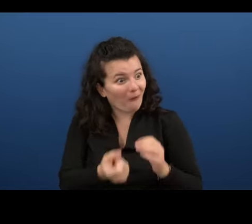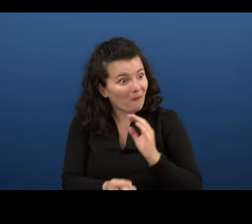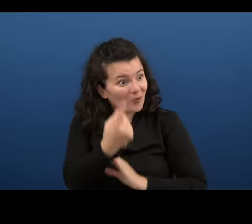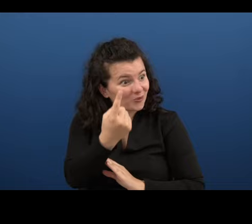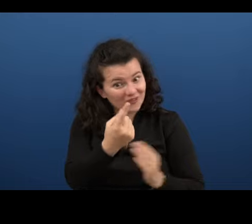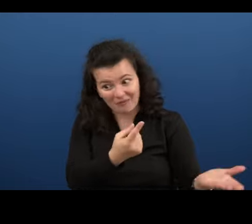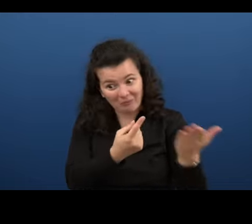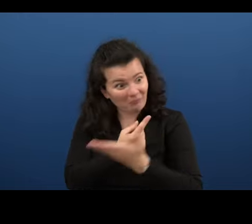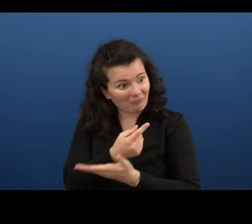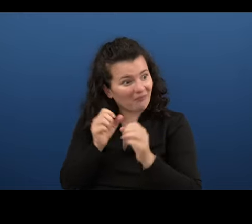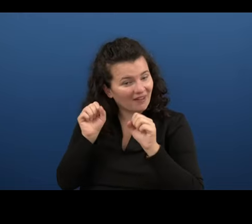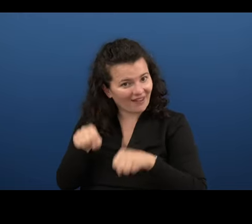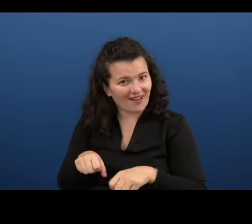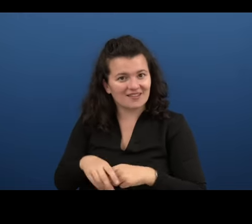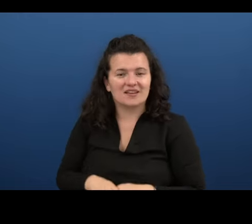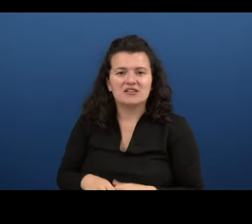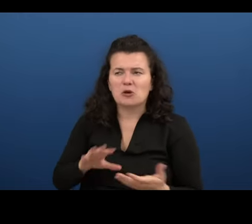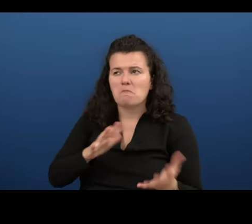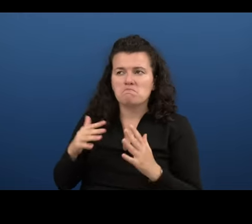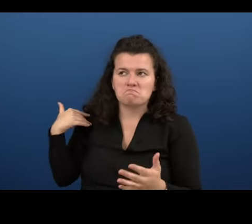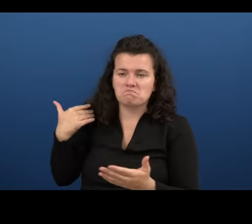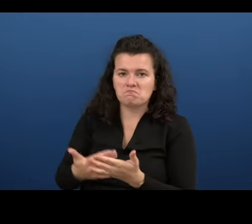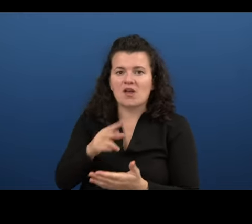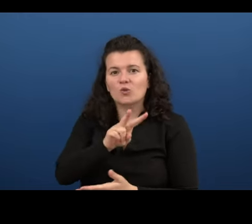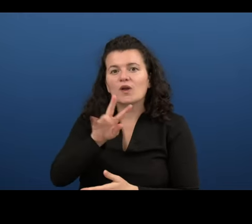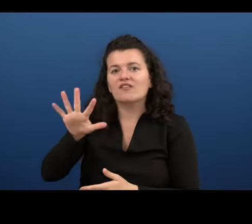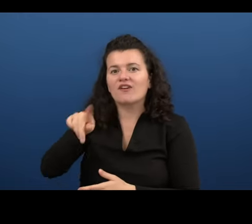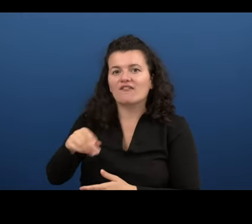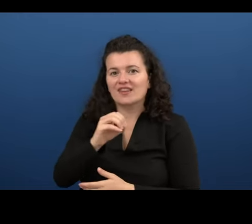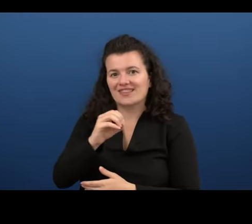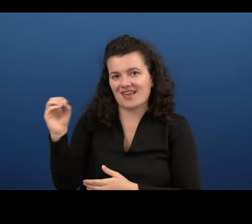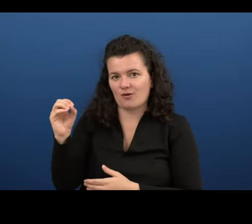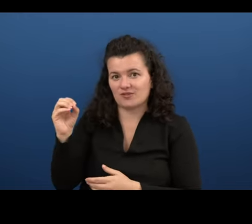time, is to detect train 25,000 people over a course of 10 years now, we're not going